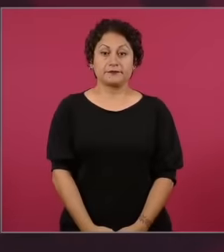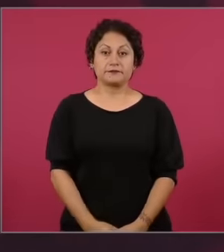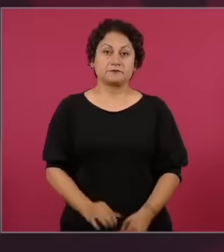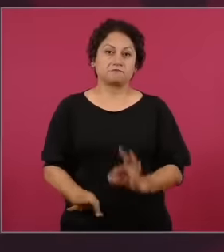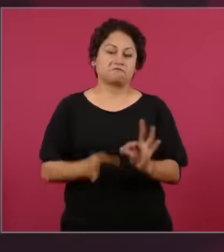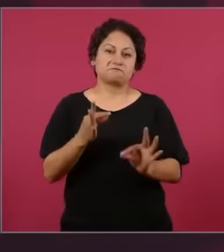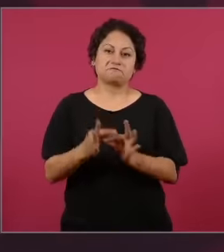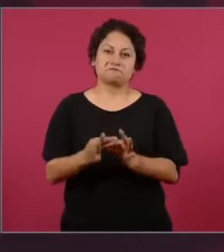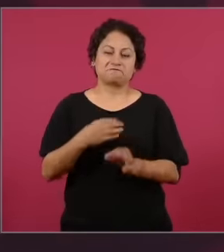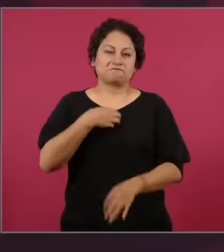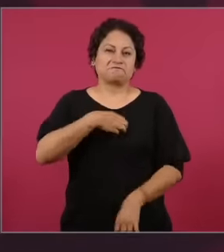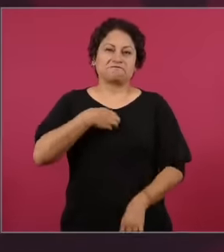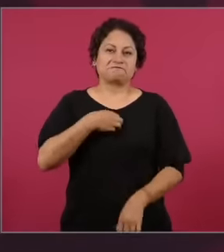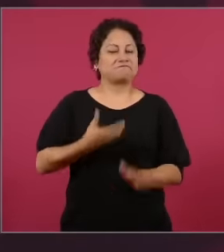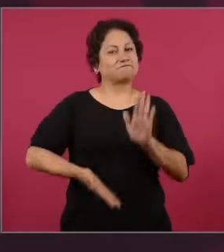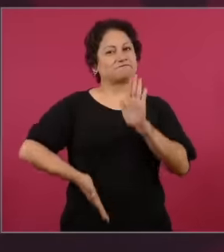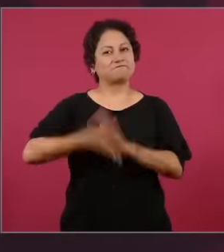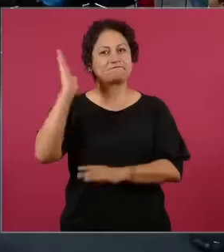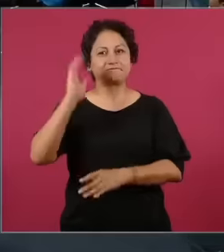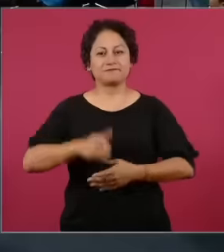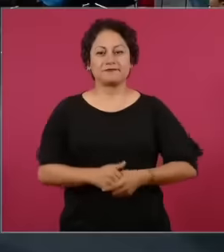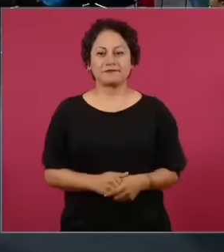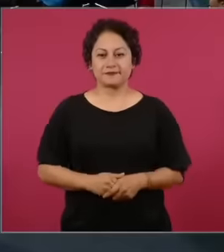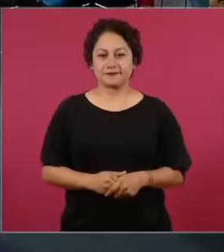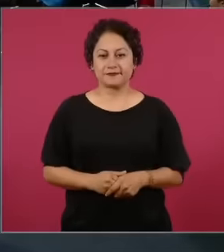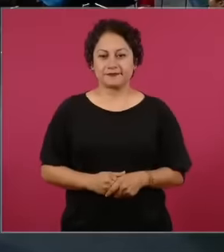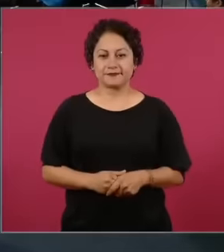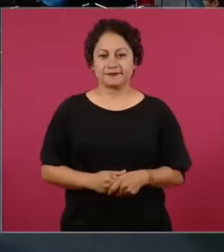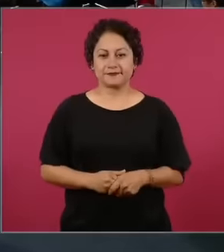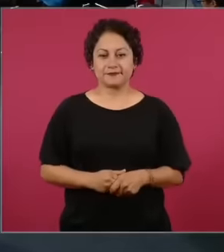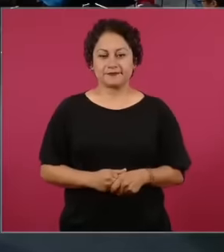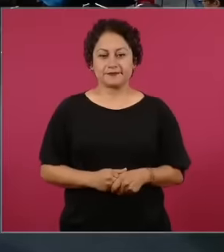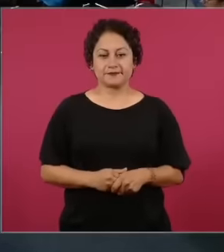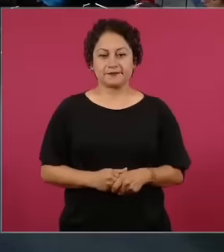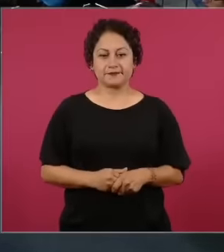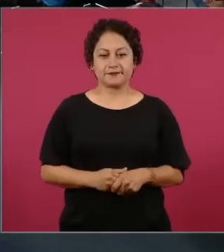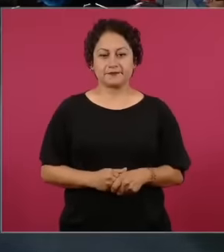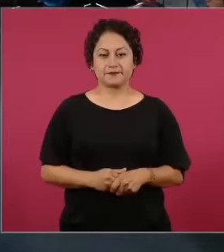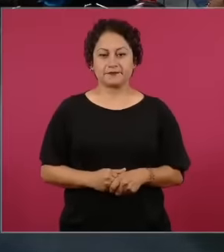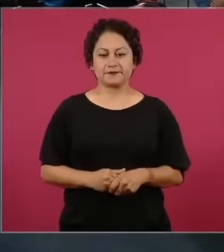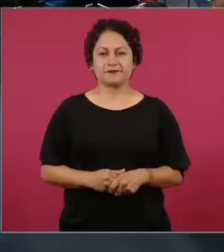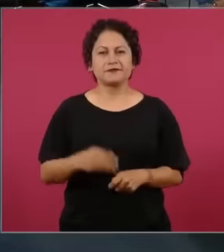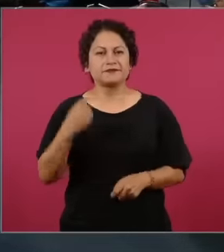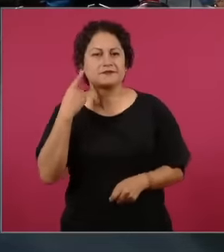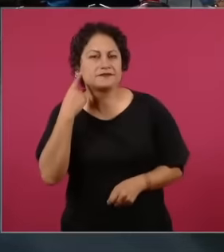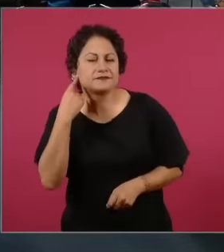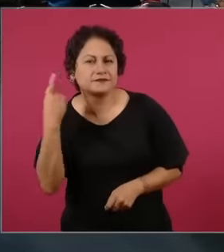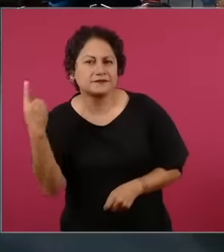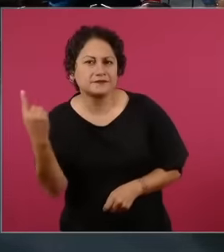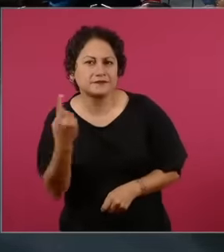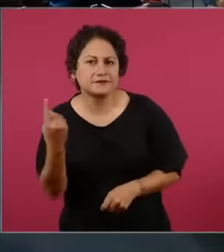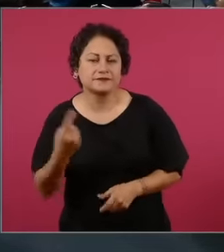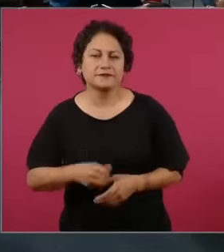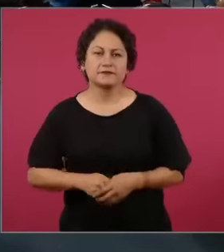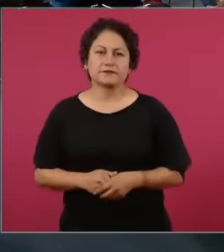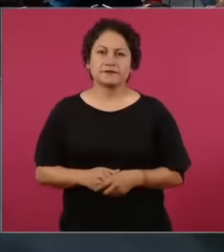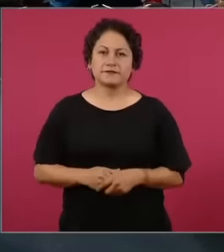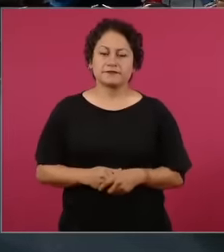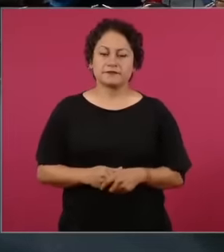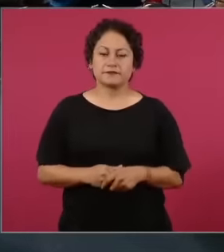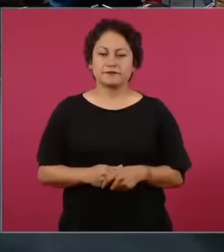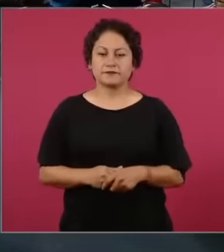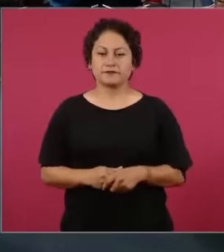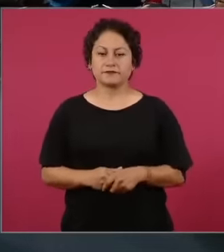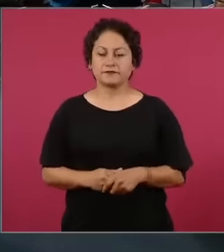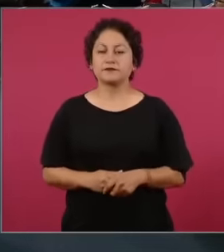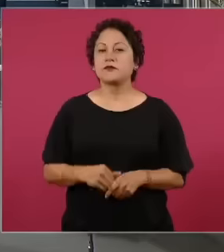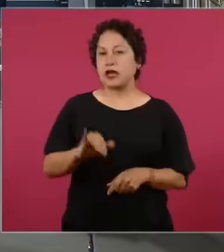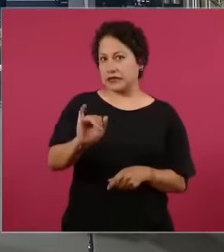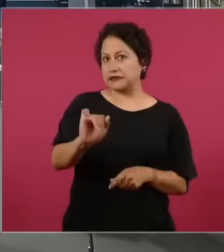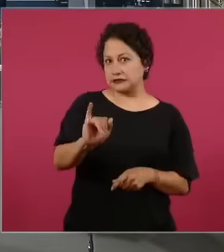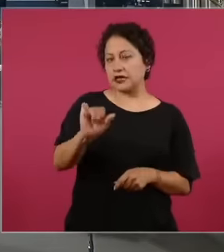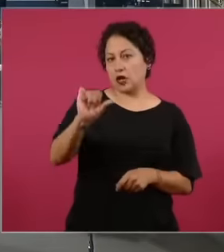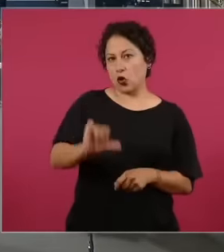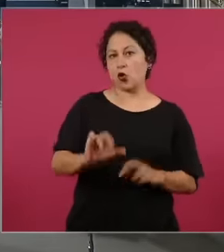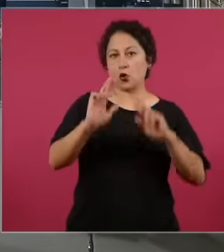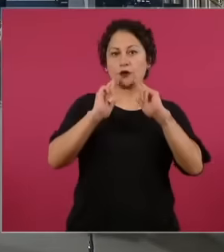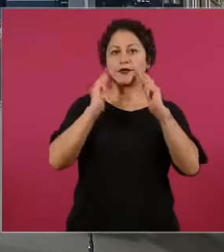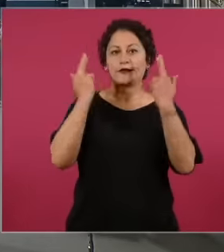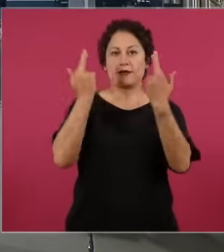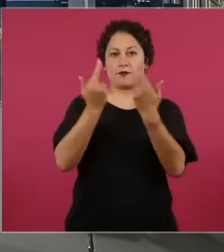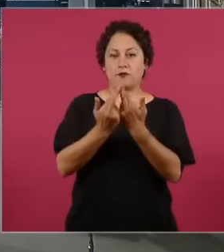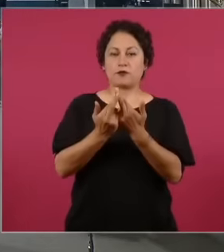eh, today, yes, today we have a meeting with the president